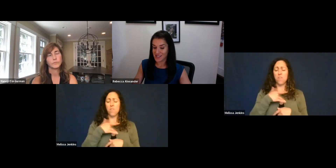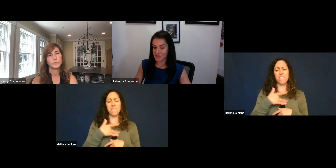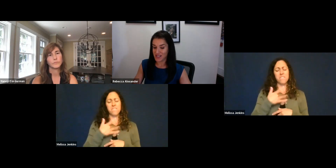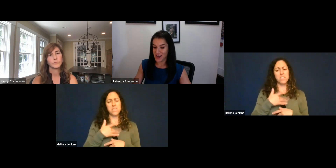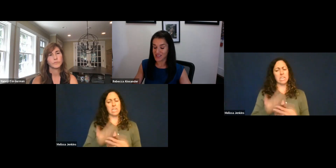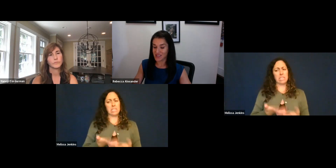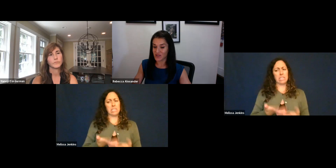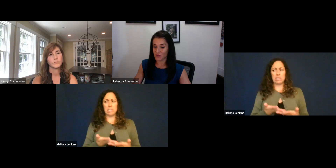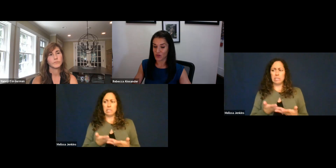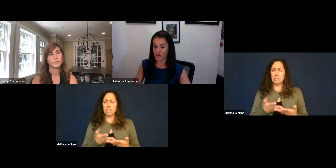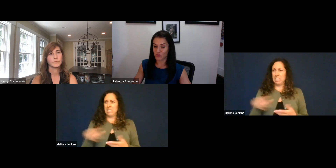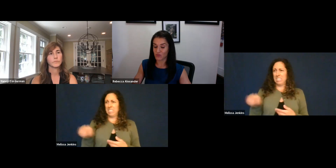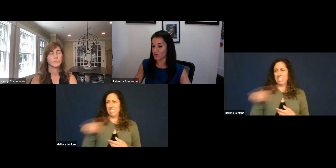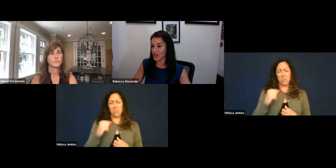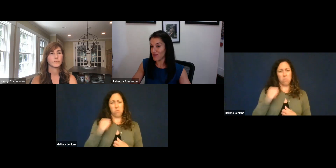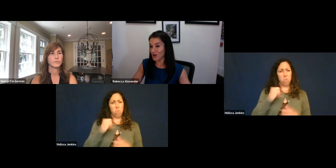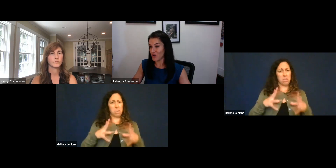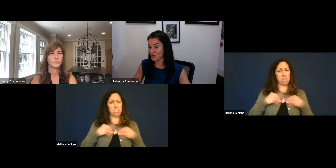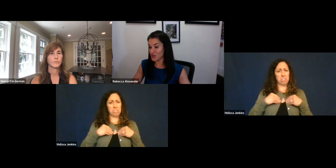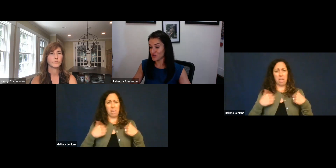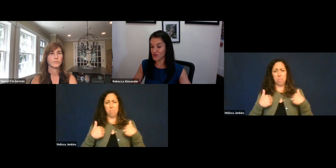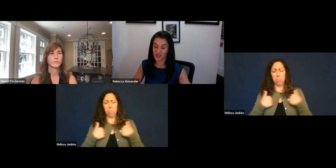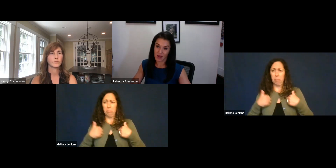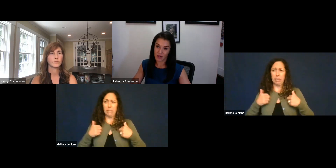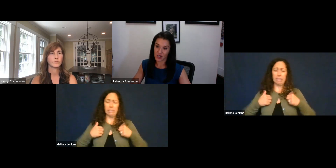It's because we have our own issues of accepting